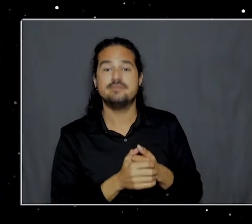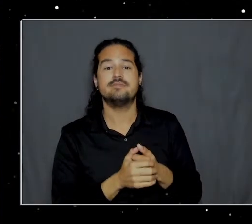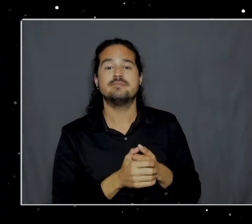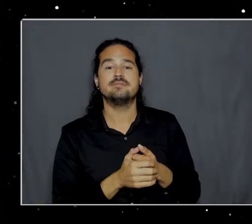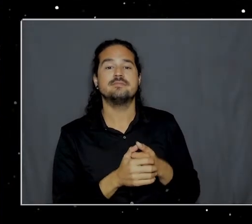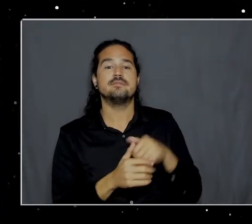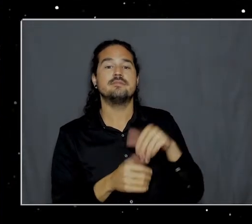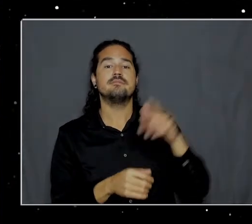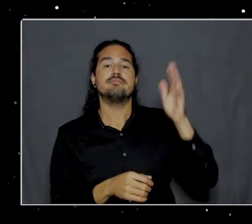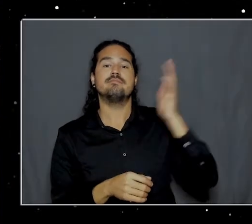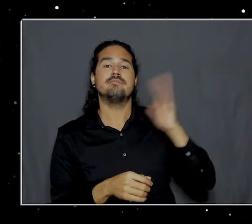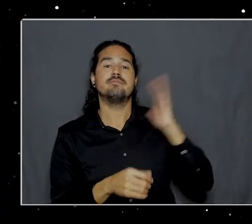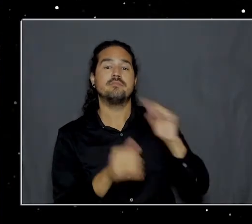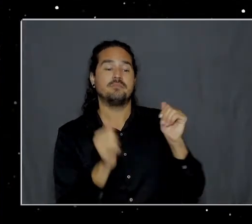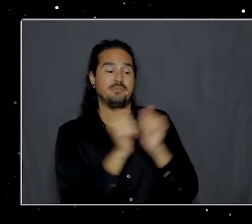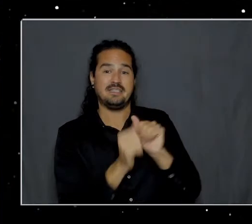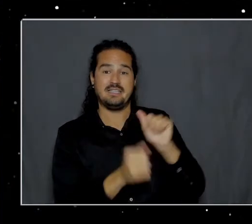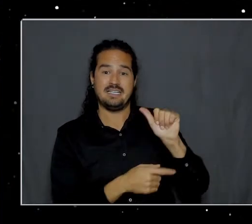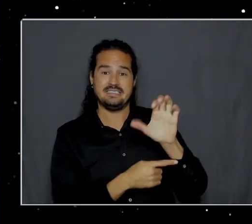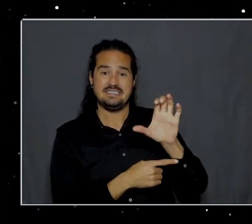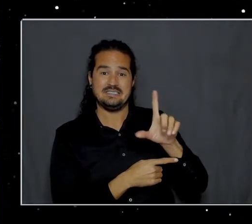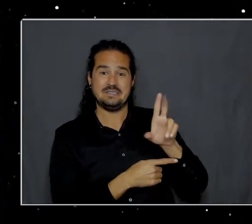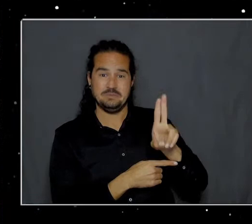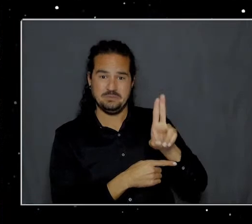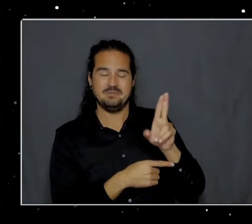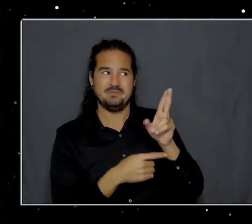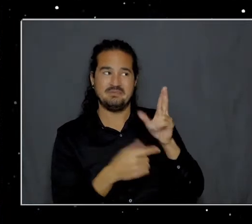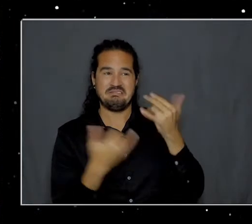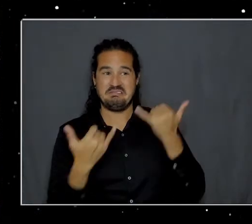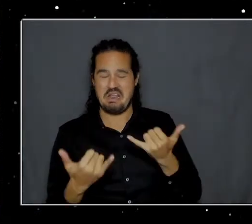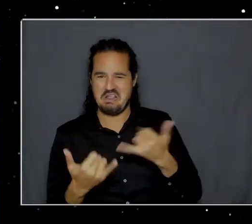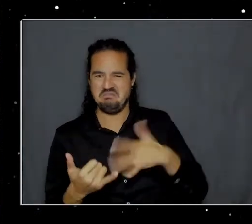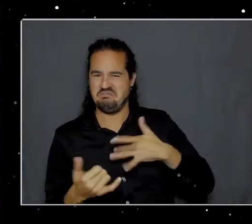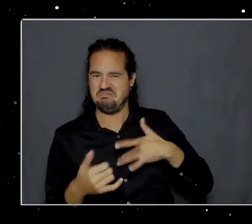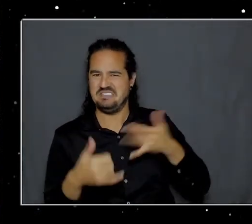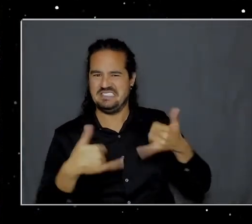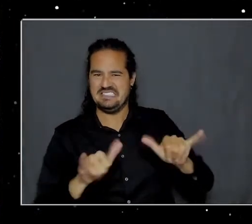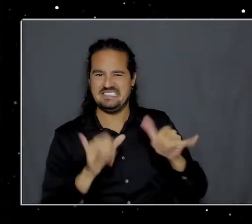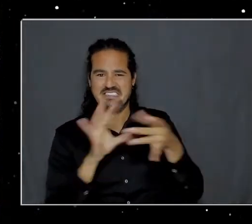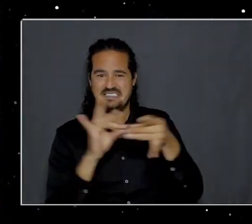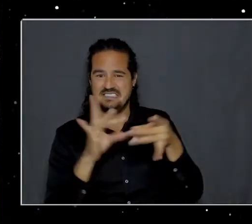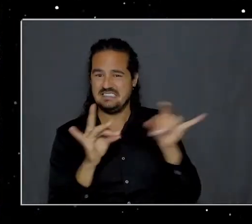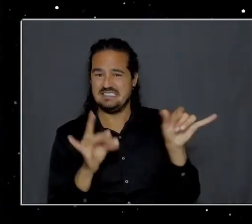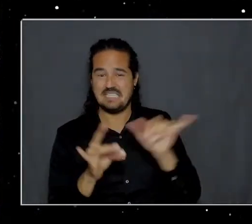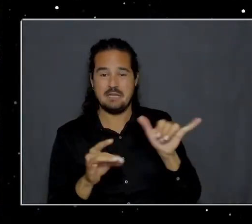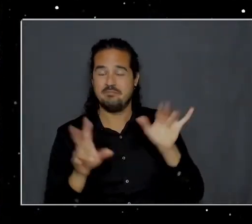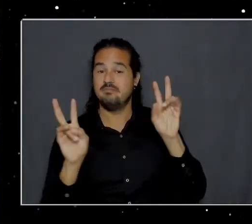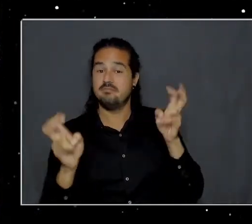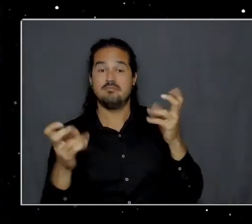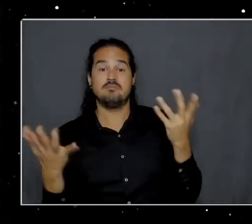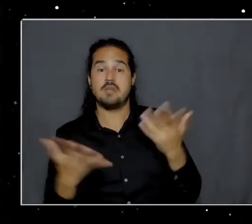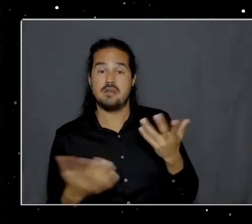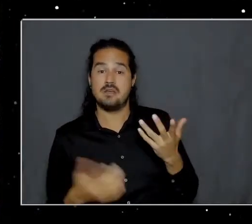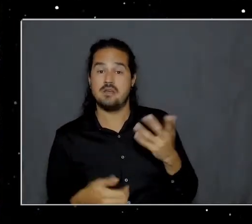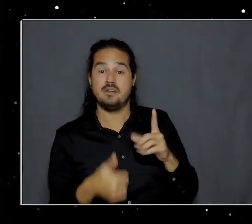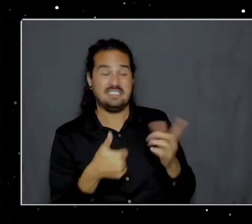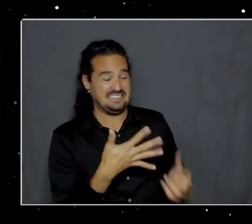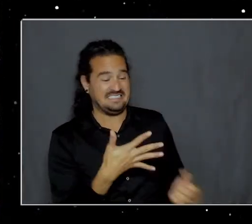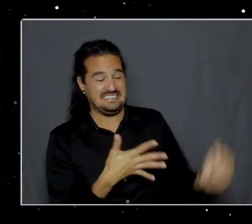THERE, AND I THINK THEY STILL SAY IS THAT, THE FIRST CLIENT OF THE ACLU IS THE CONSTITUTION.